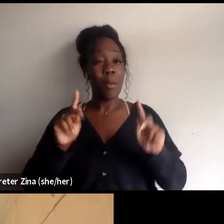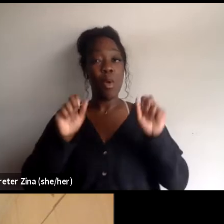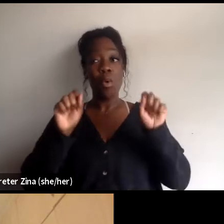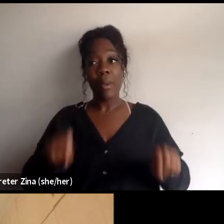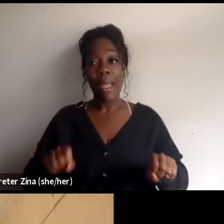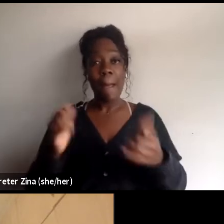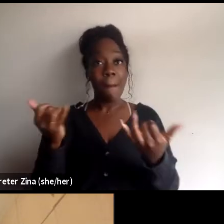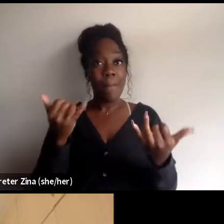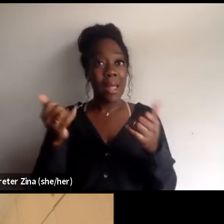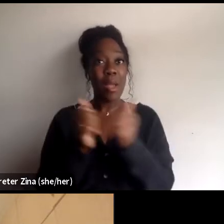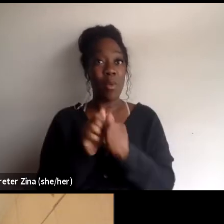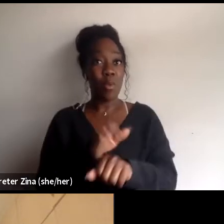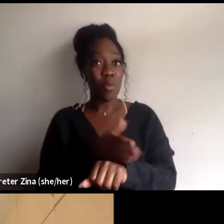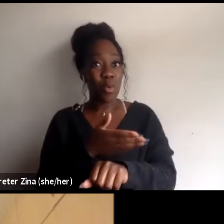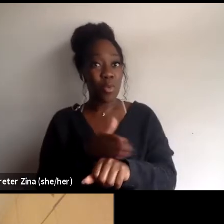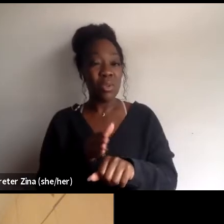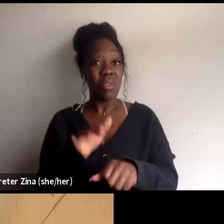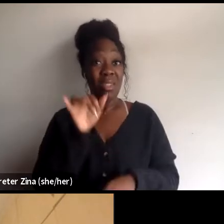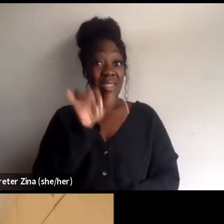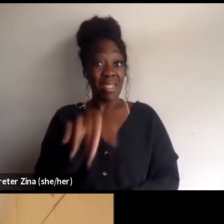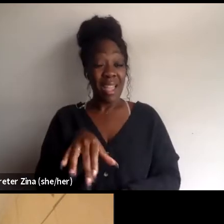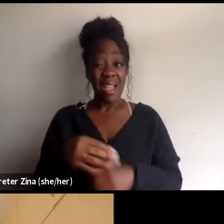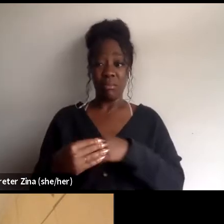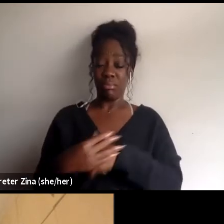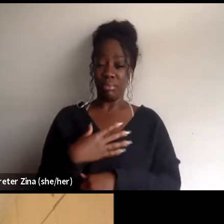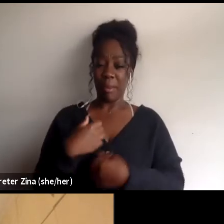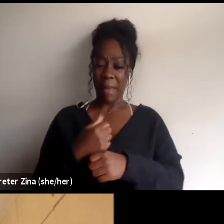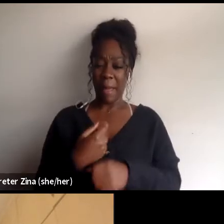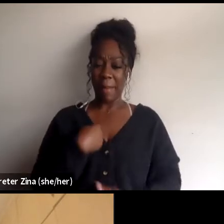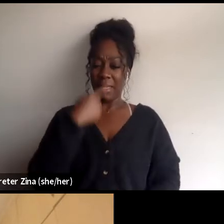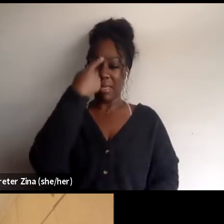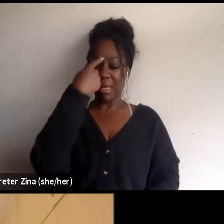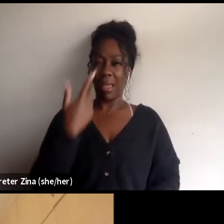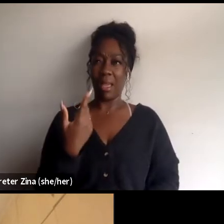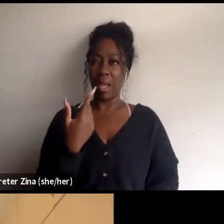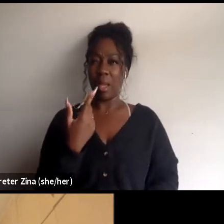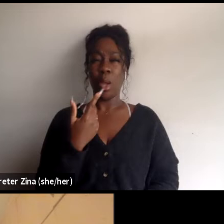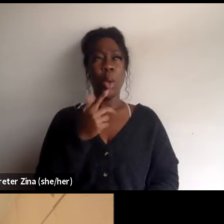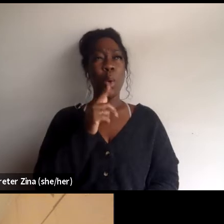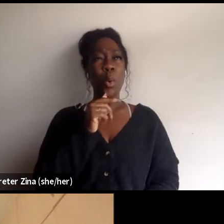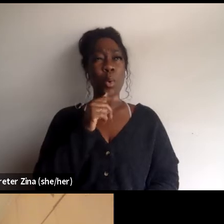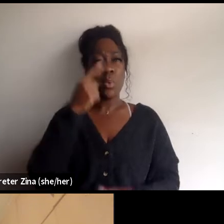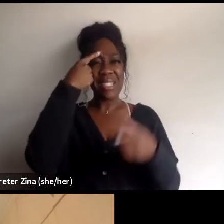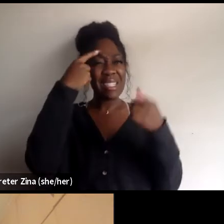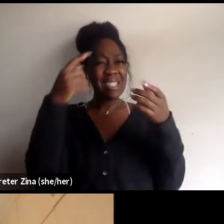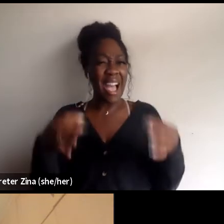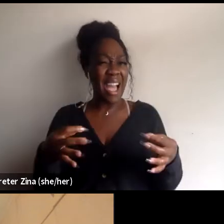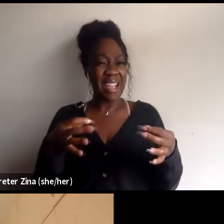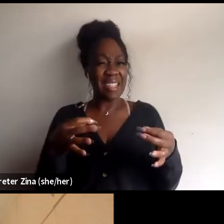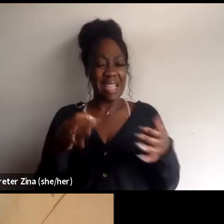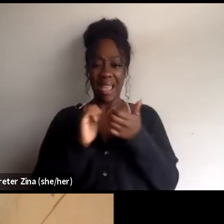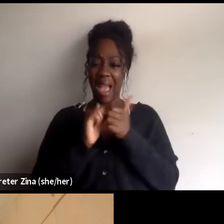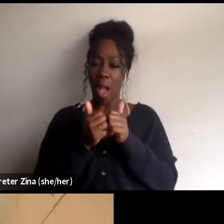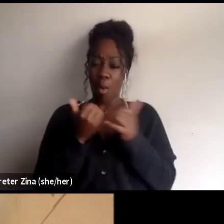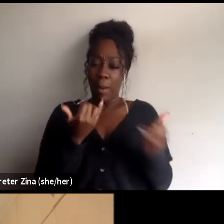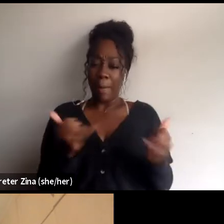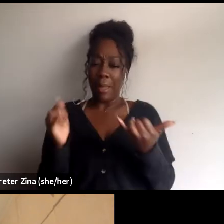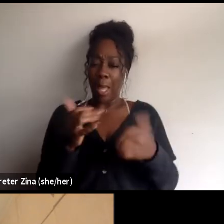And of course, for me begs the question of whose viewpoint? Who decides that that's playing or that is playing, you know?